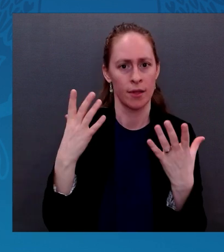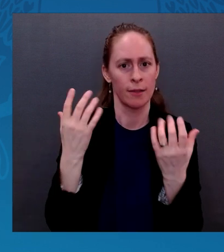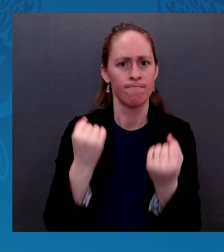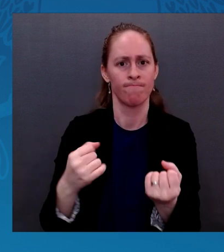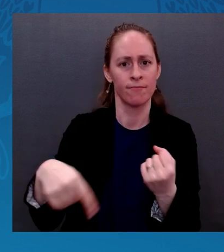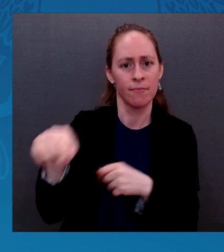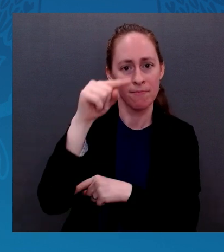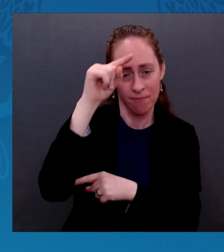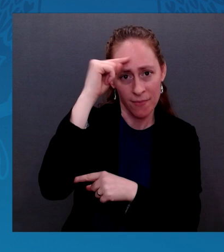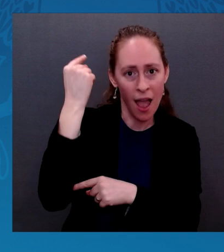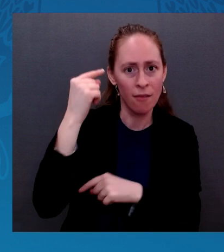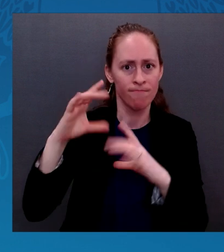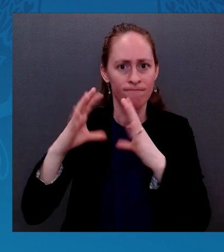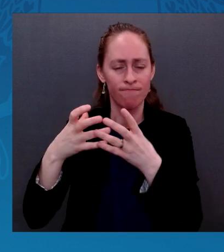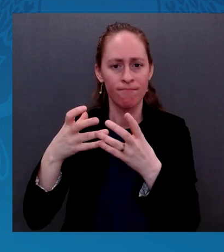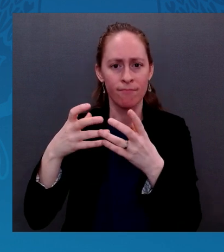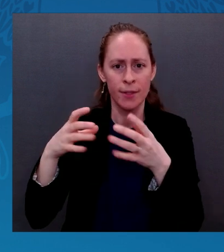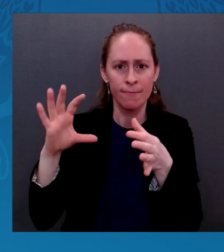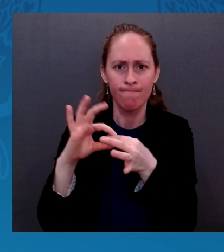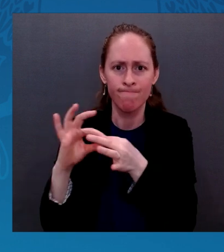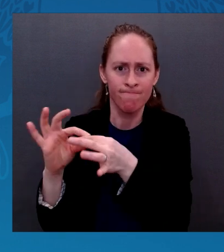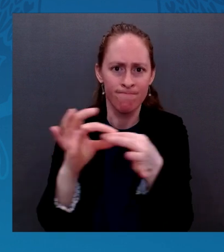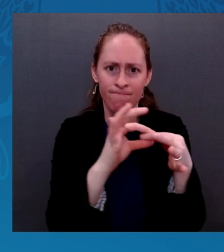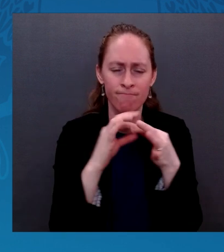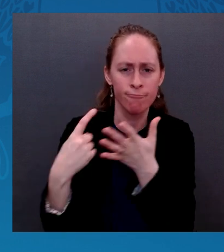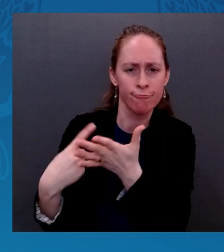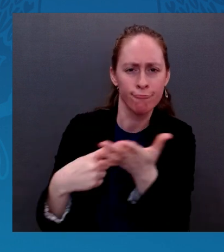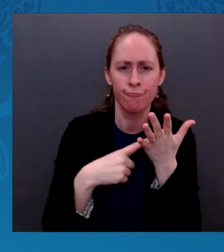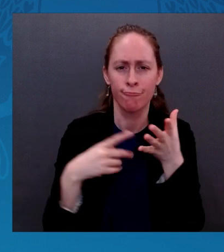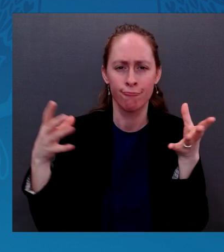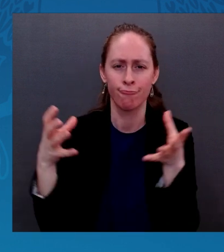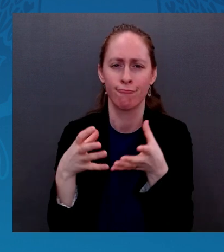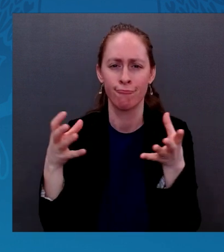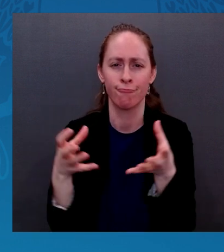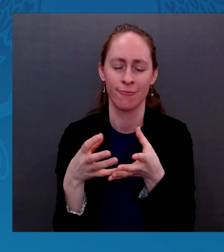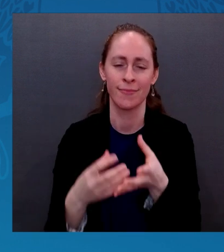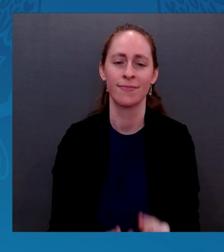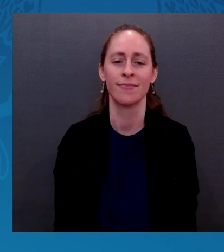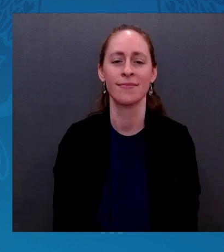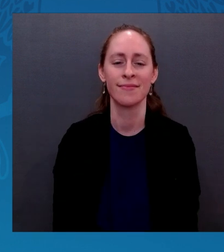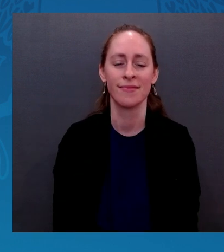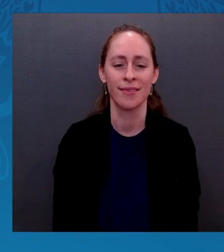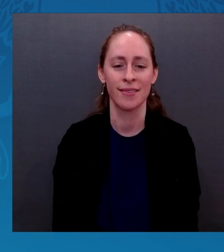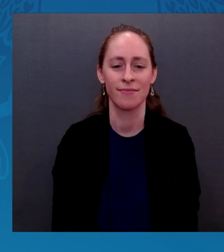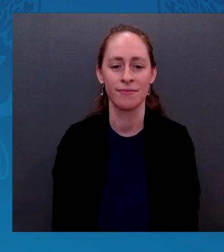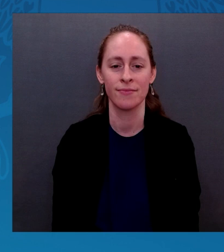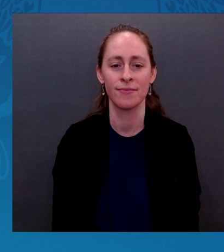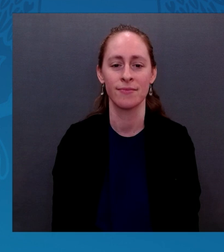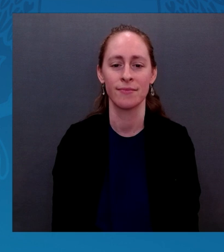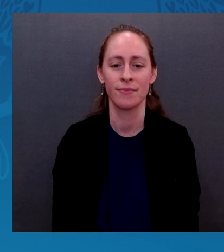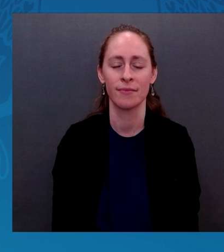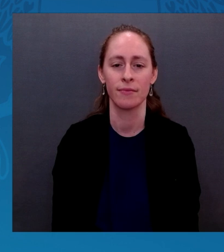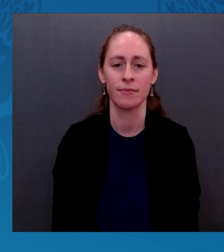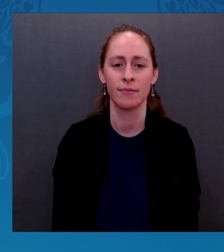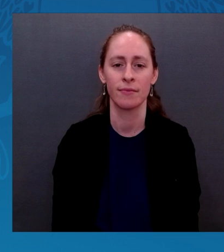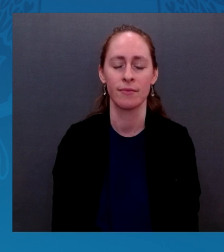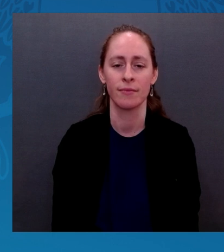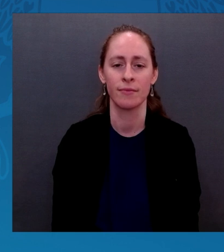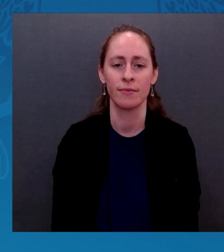live in my community also, and as a part of that, we are always in two and very respectful